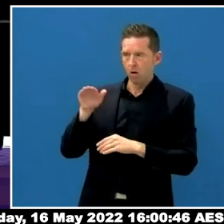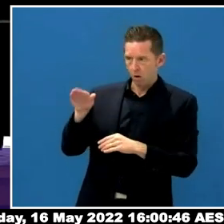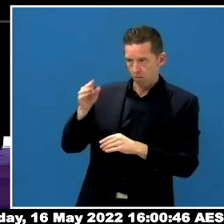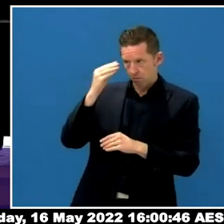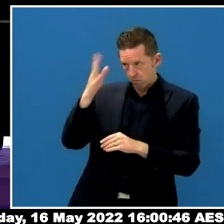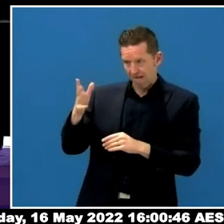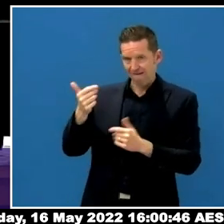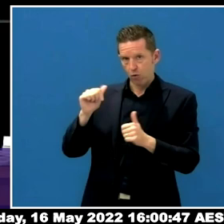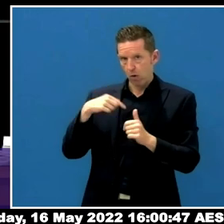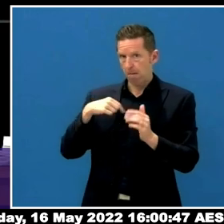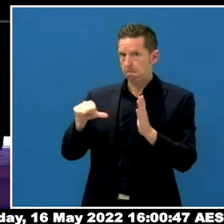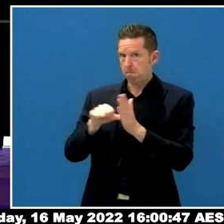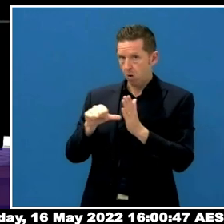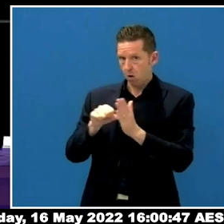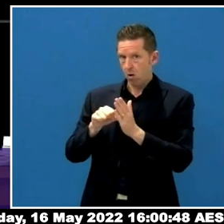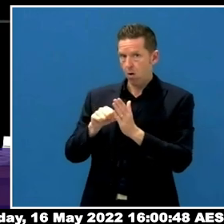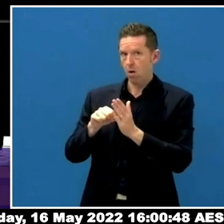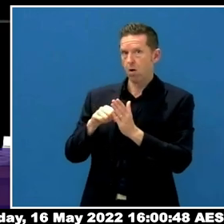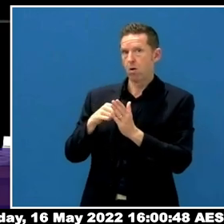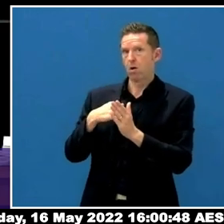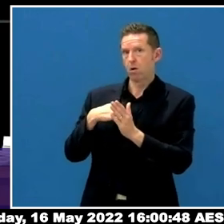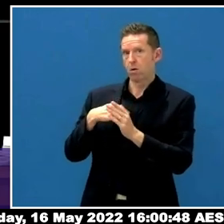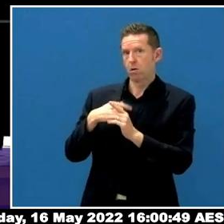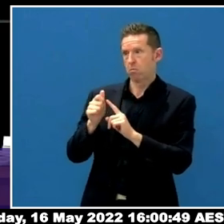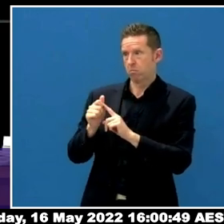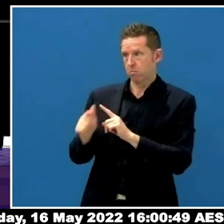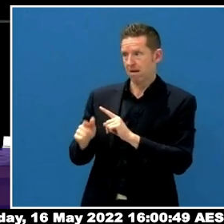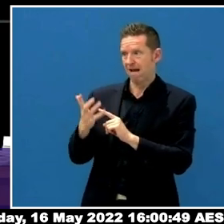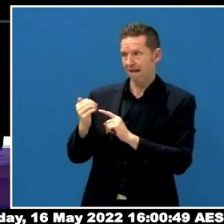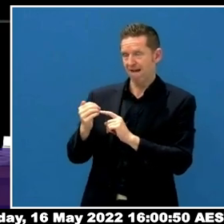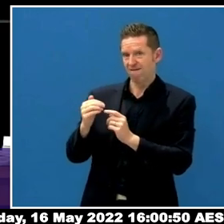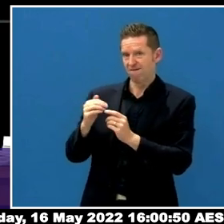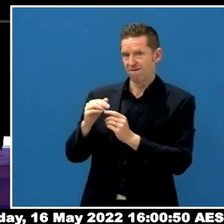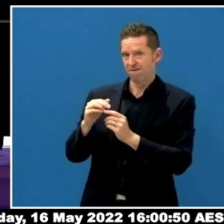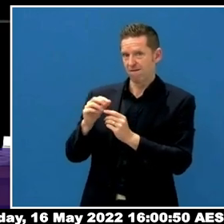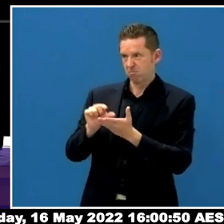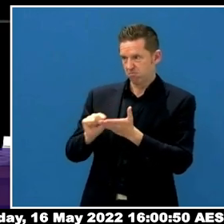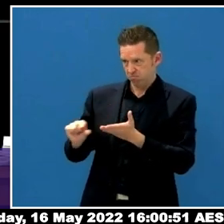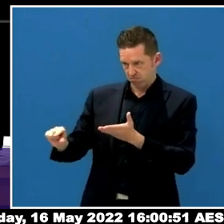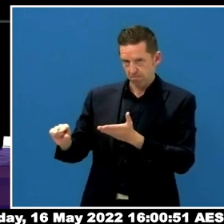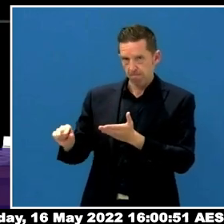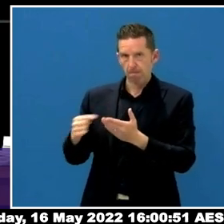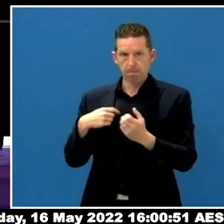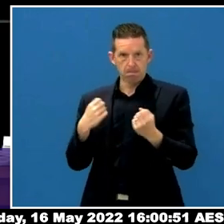I'm not sure if it's - I've got no receipt or anything from anybody to say that it's